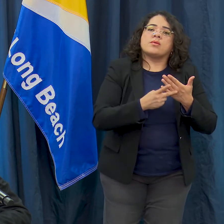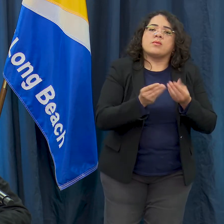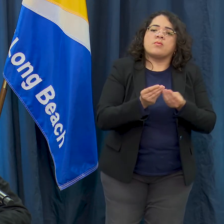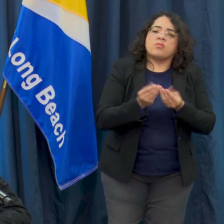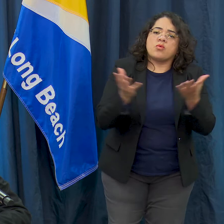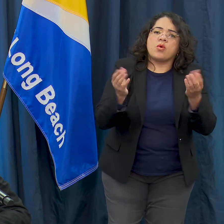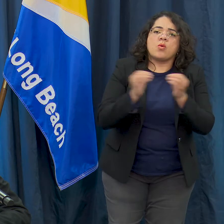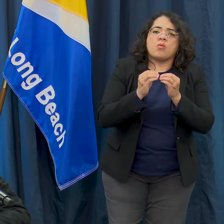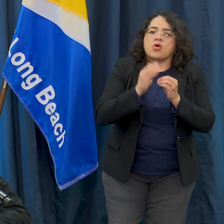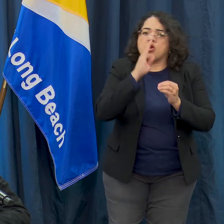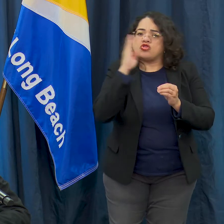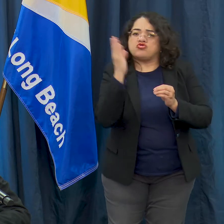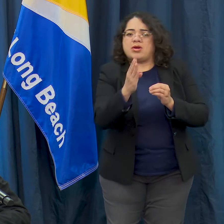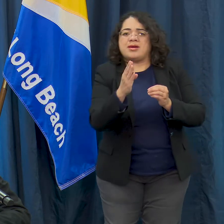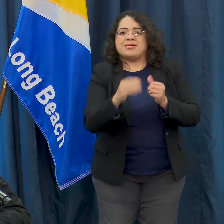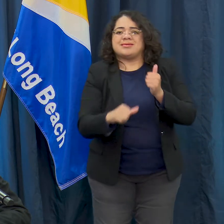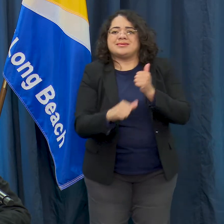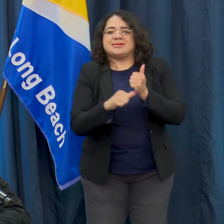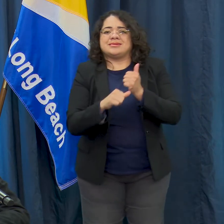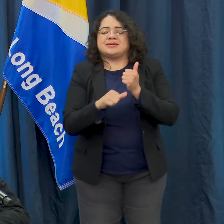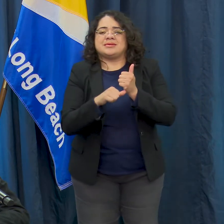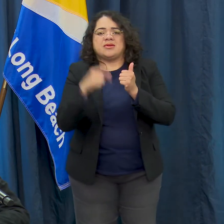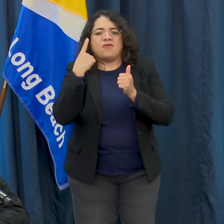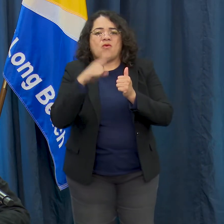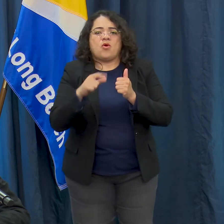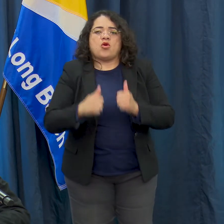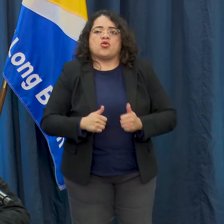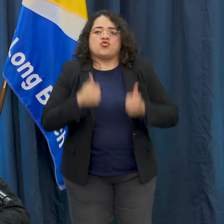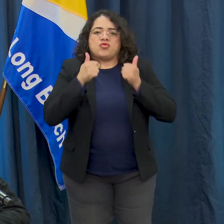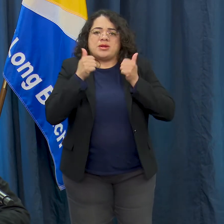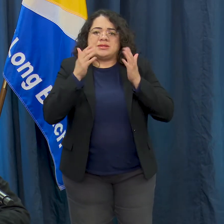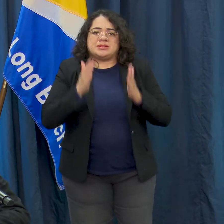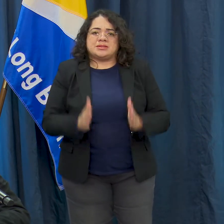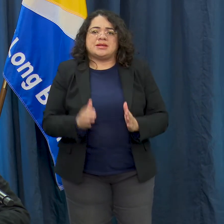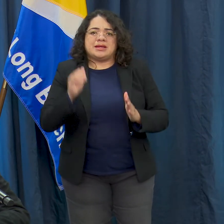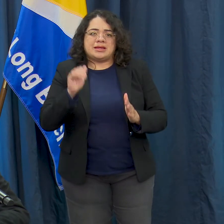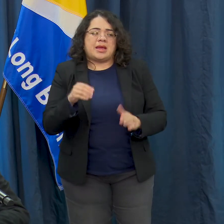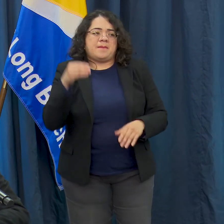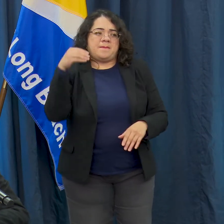direct assistance to residents so that they can pay the rent and that they can